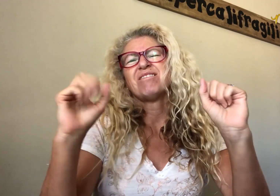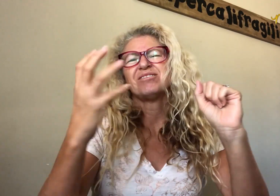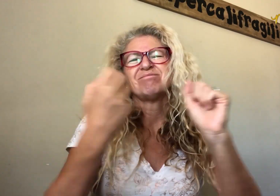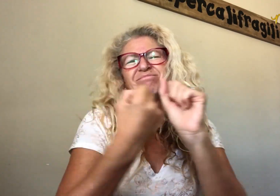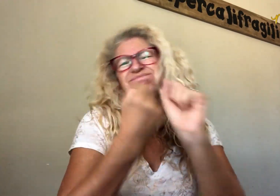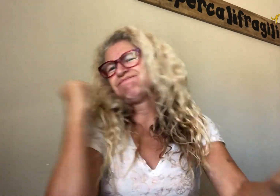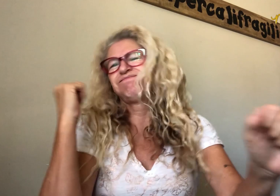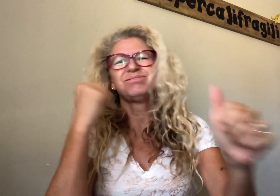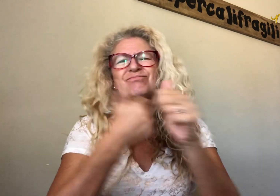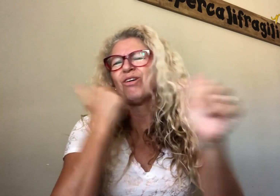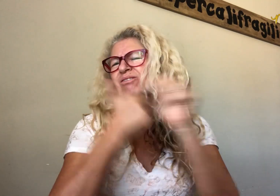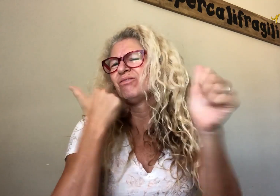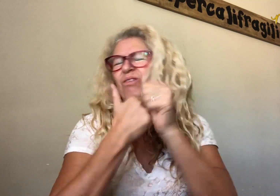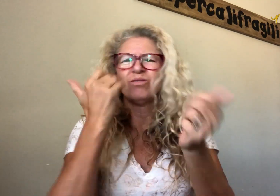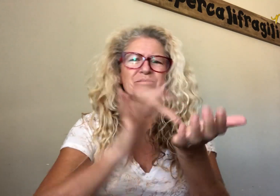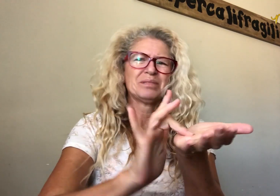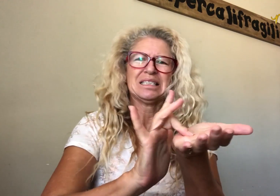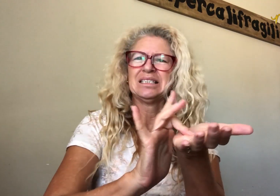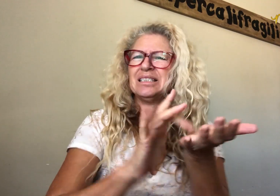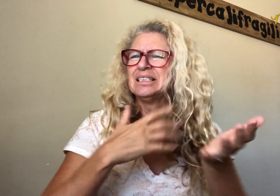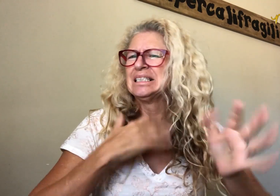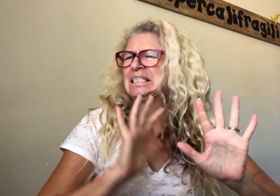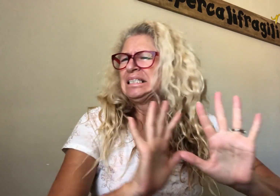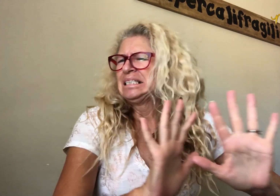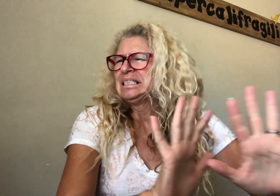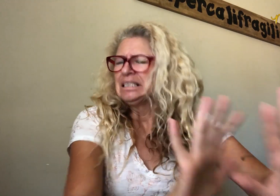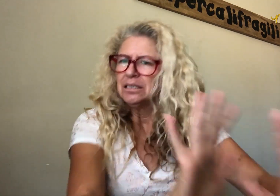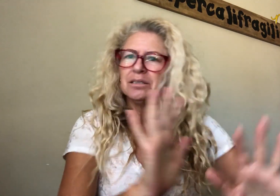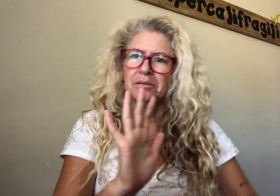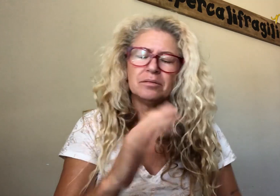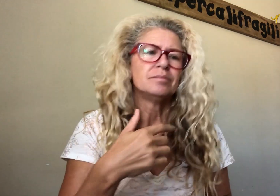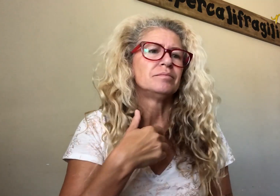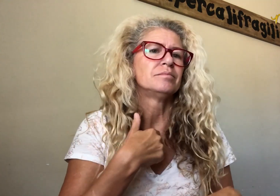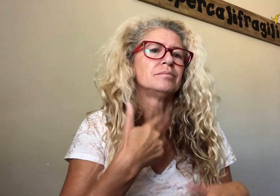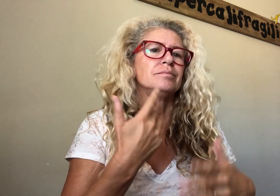I'm definitely the type to avoid going the medication route.